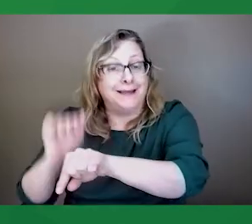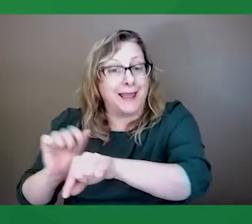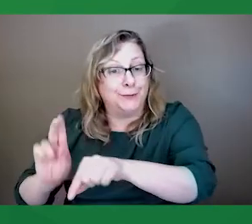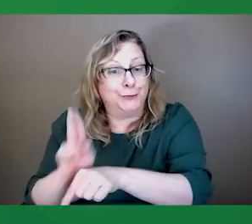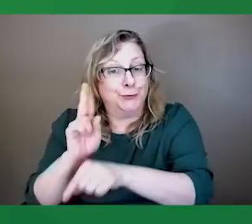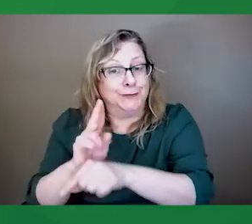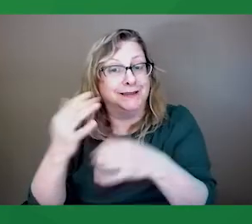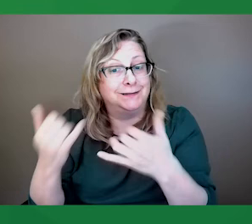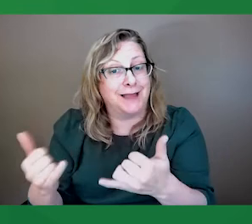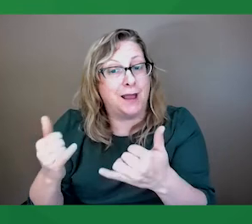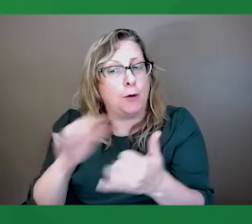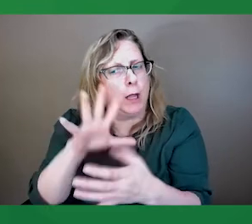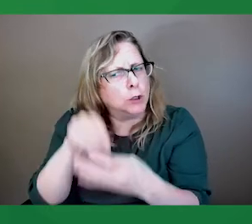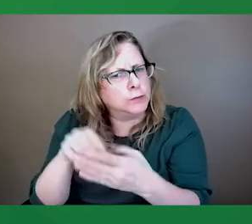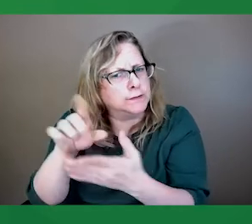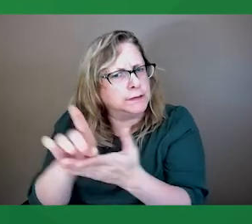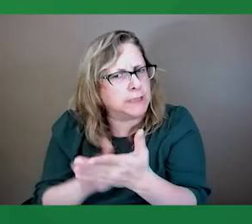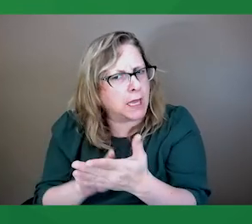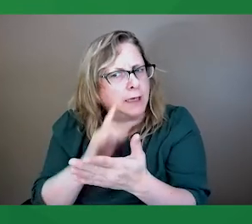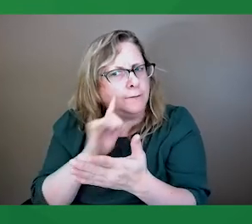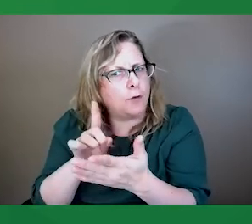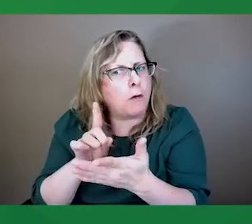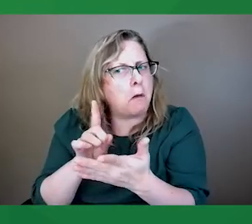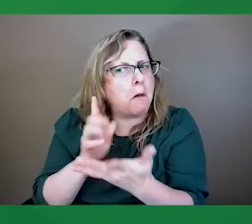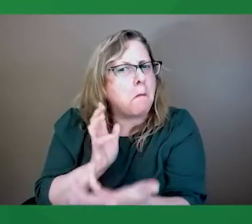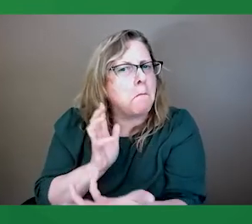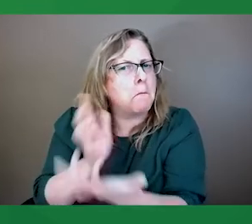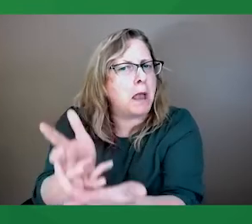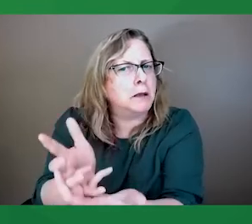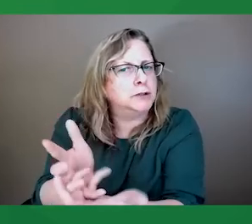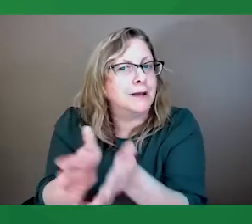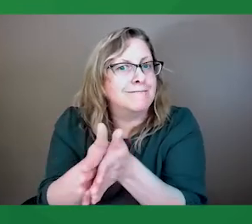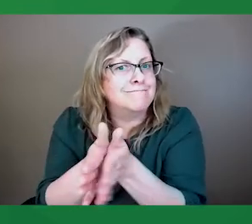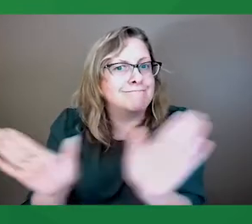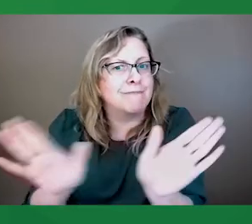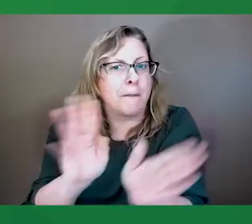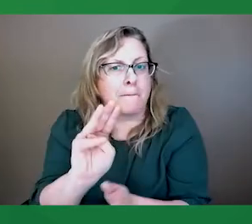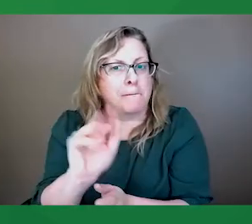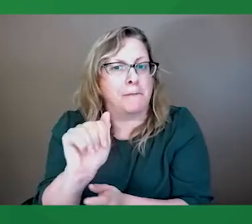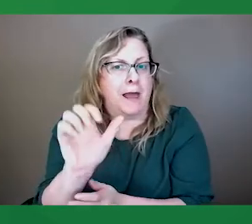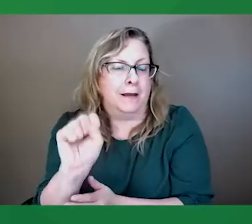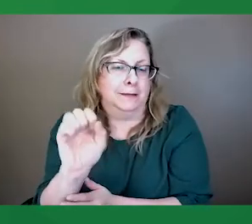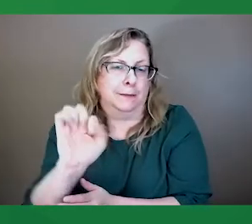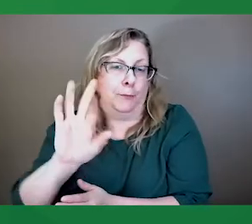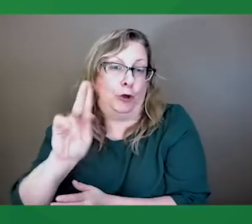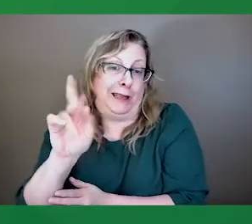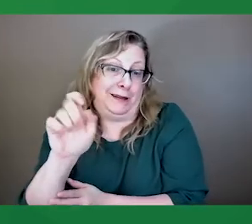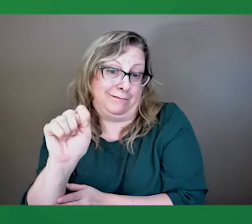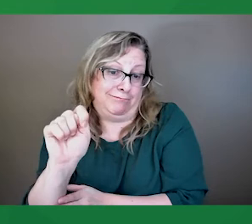of this bell curve now, towards mainstream markets. So can you apply inclusive design to go to adjacent markets?